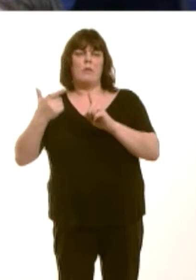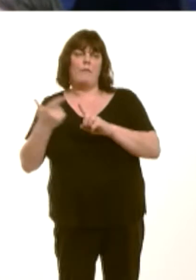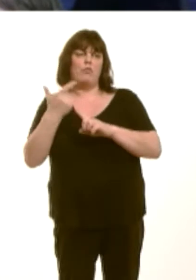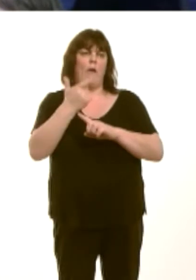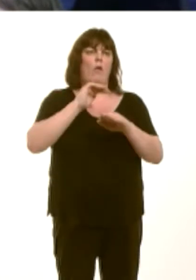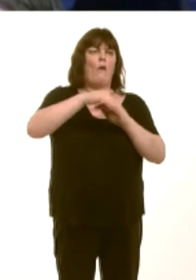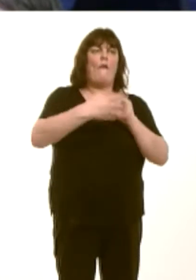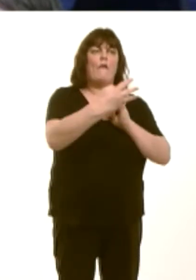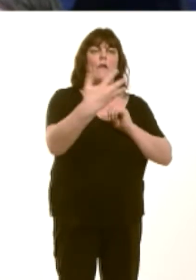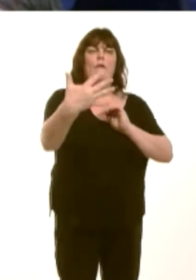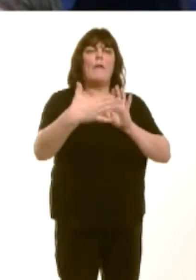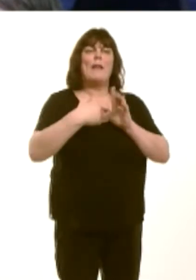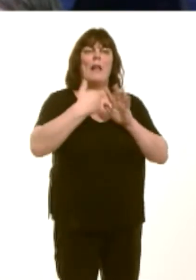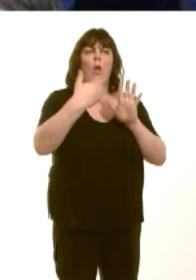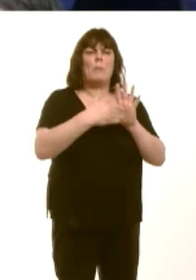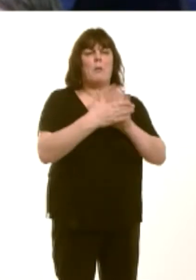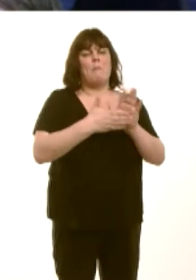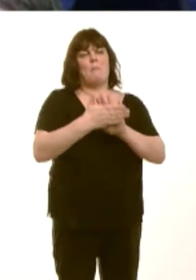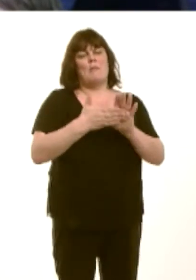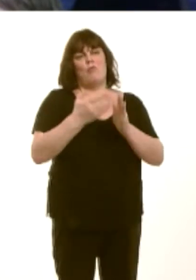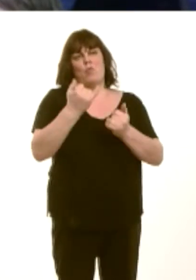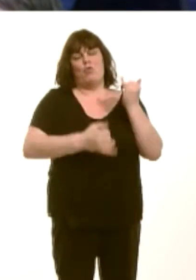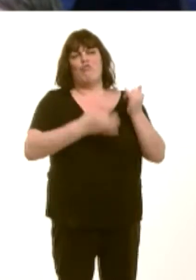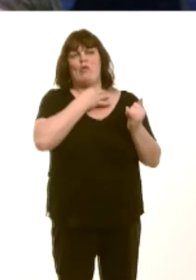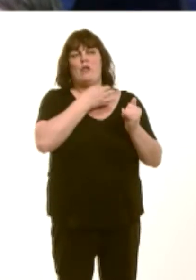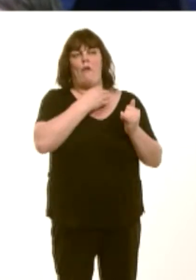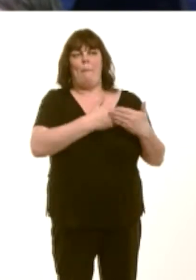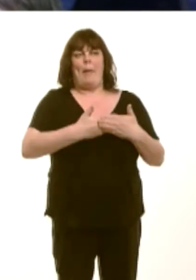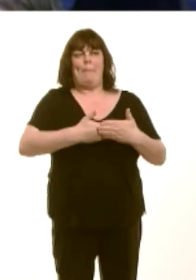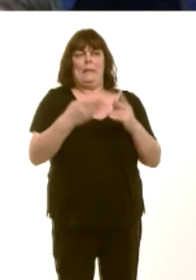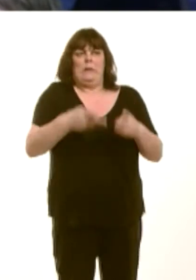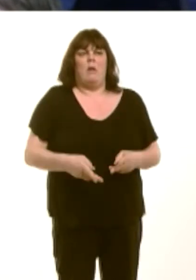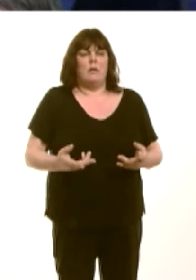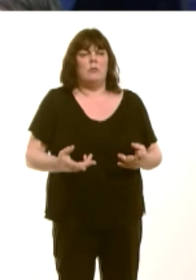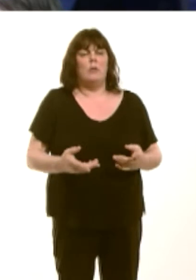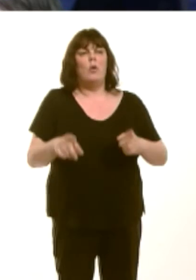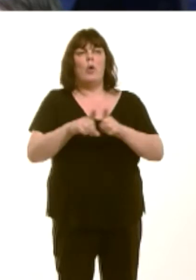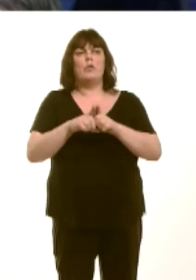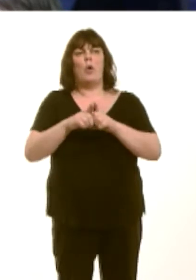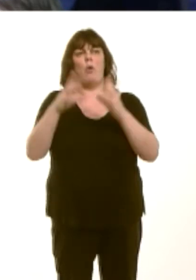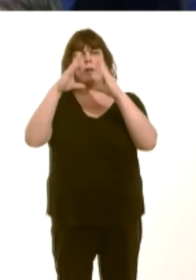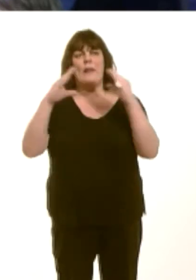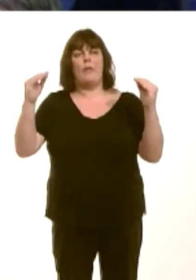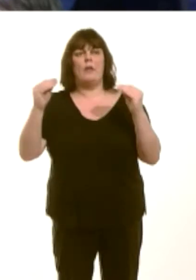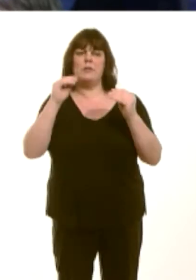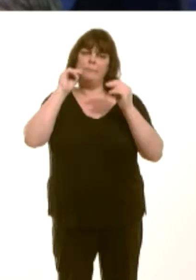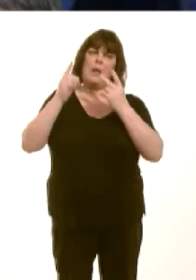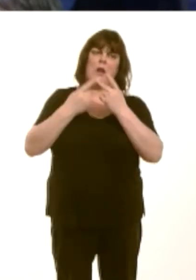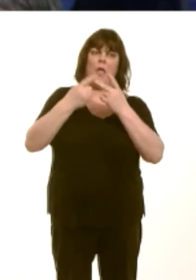the risk of death during childbirth. Another study, from the Netherlands, shows that having to travel over 20 minutes can